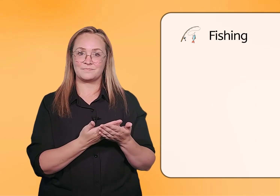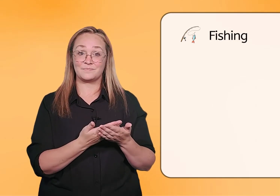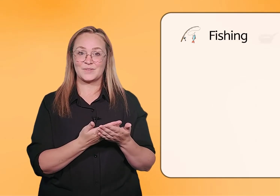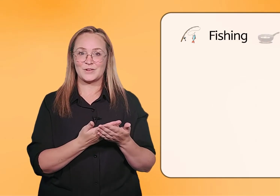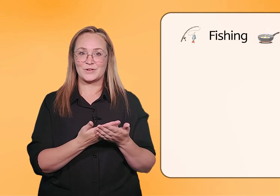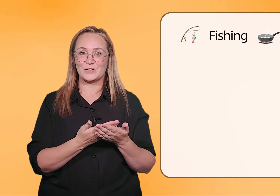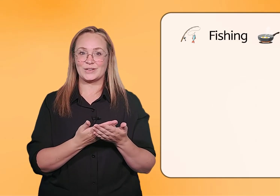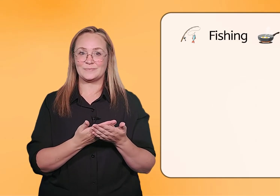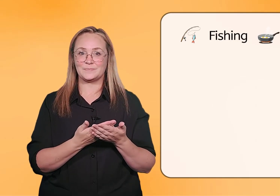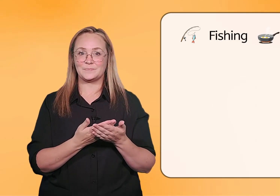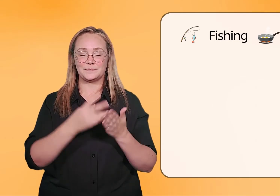Cook.